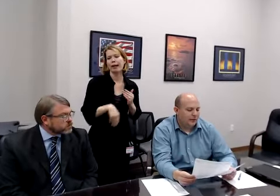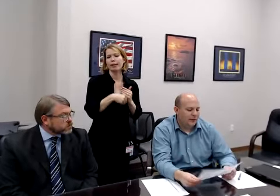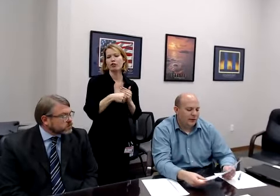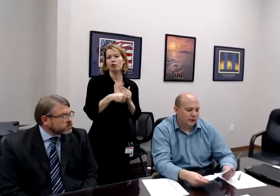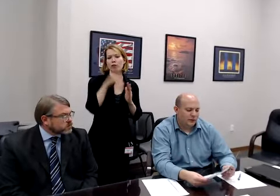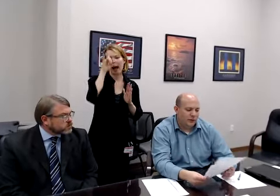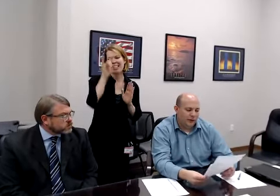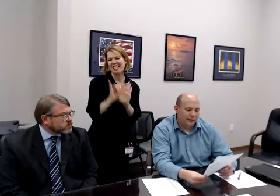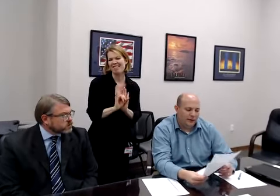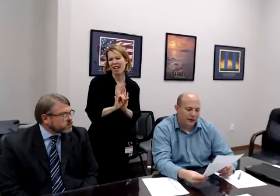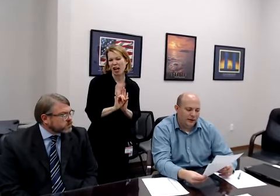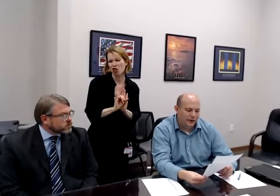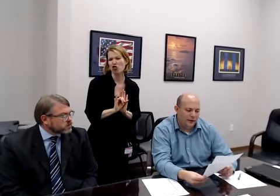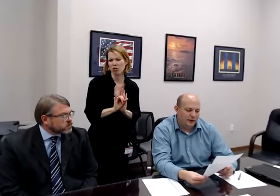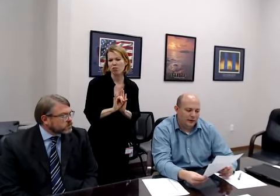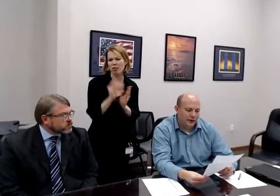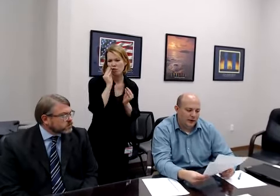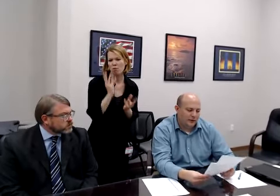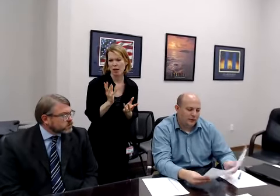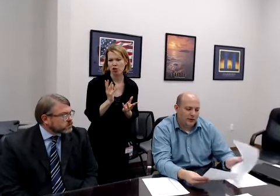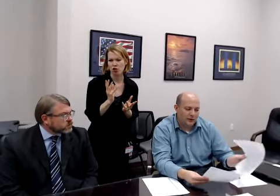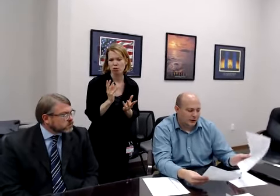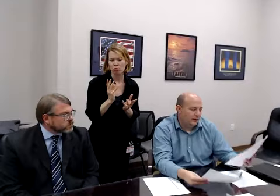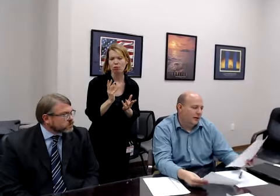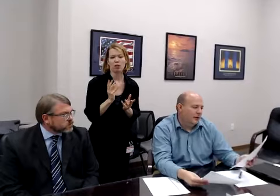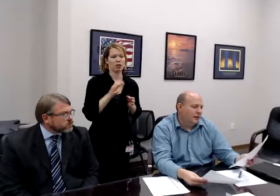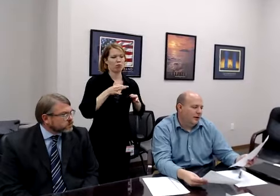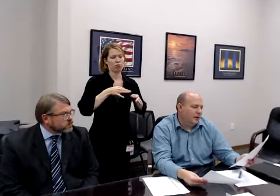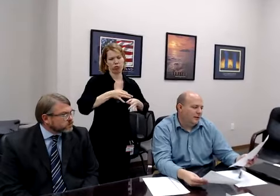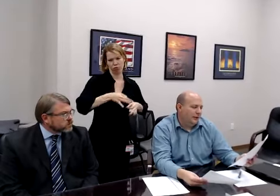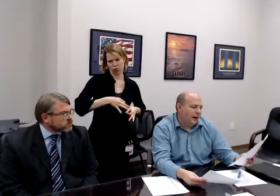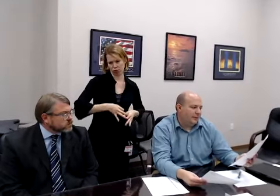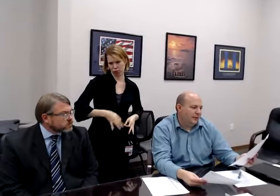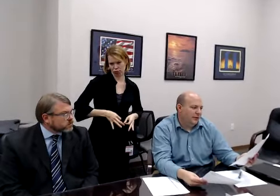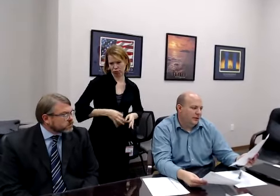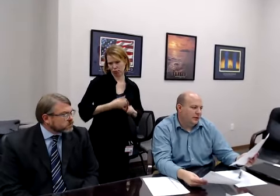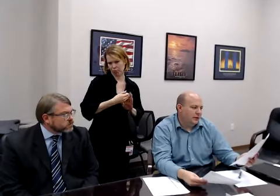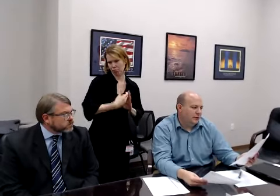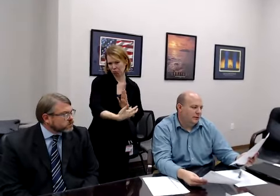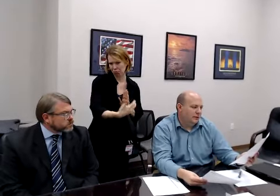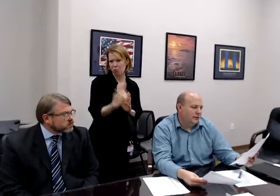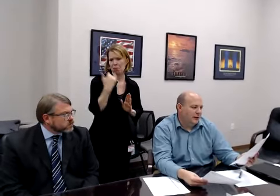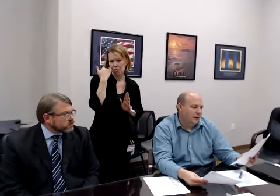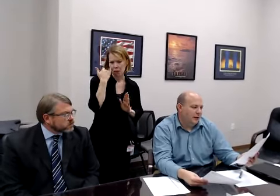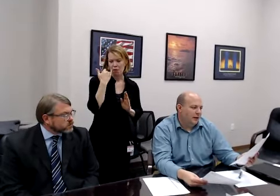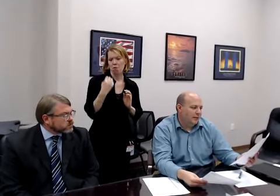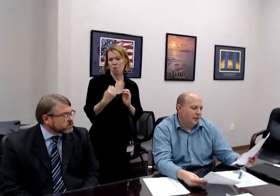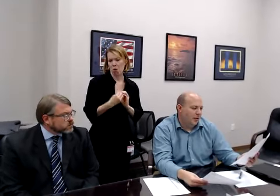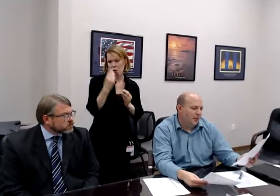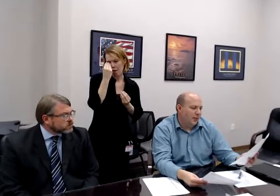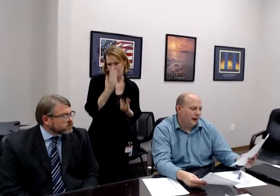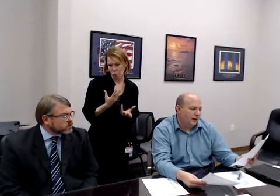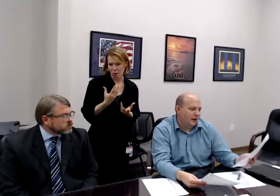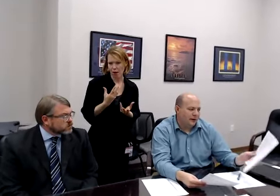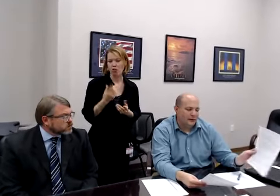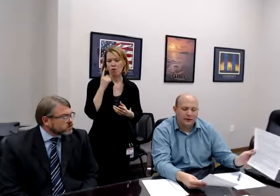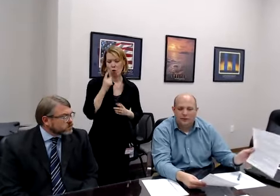And then the 12 N is the instructions for the absent voters using Remote Ballot Marking system.